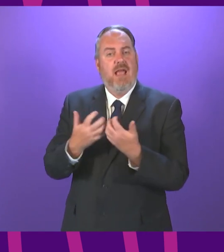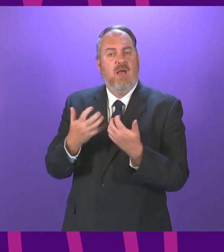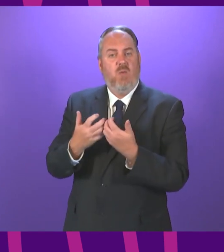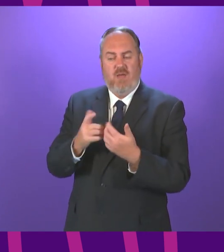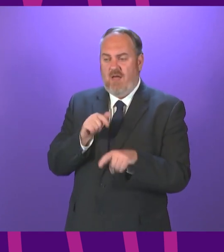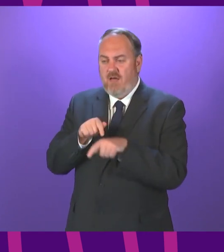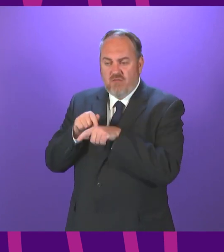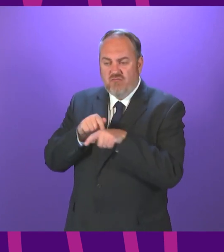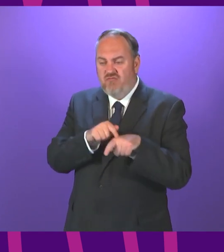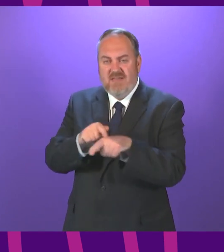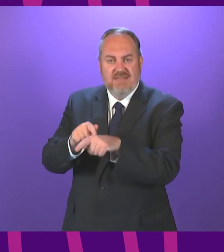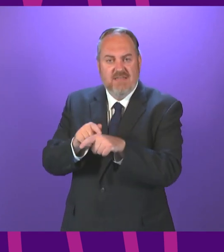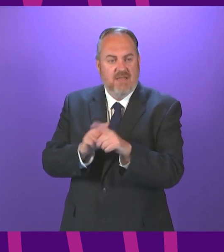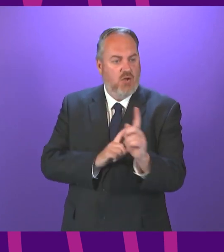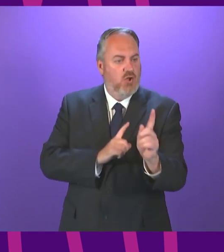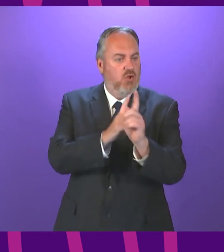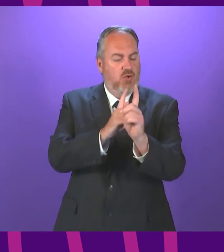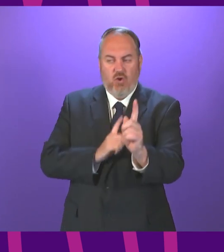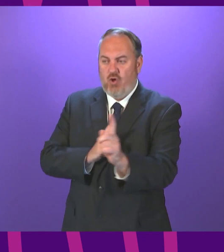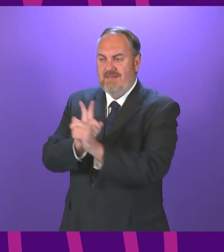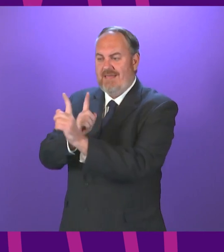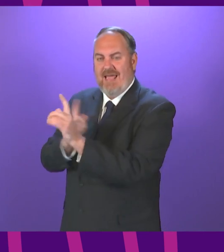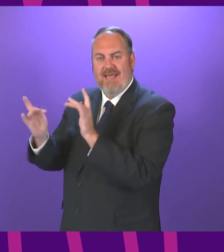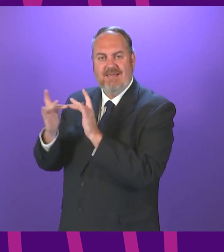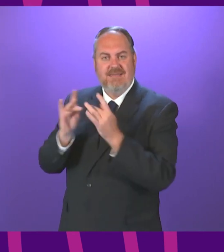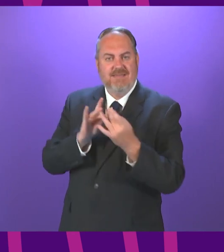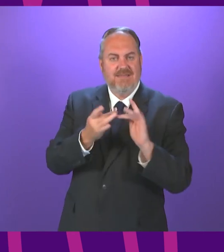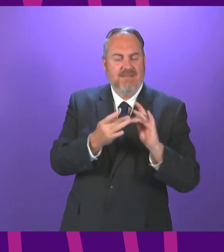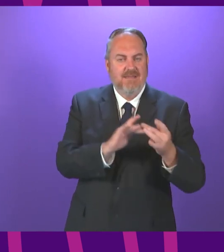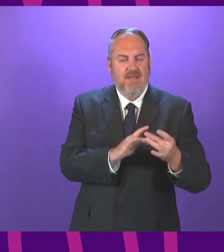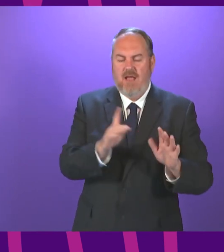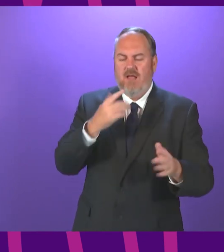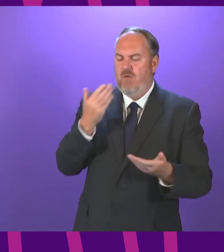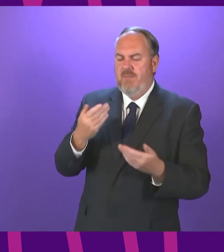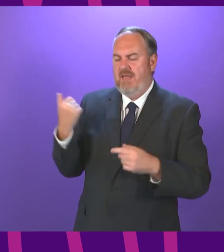I not an expert on the detail of test and trace in England but, as I understand it—I